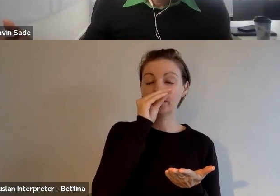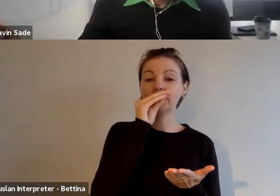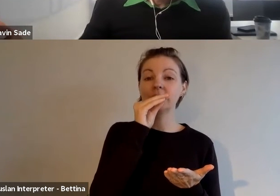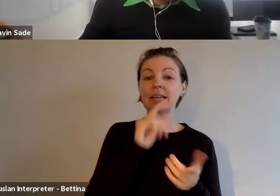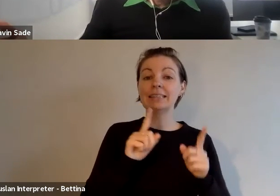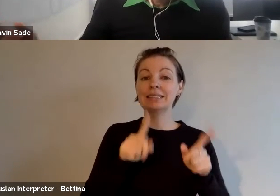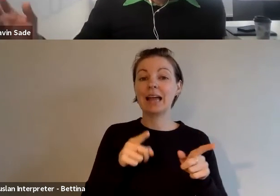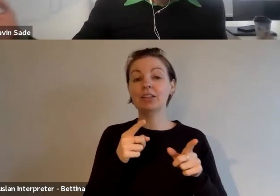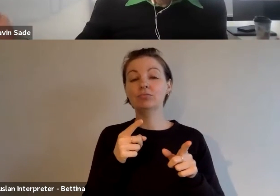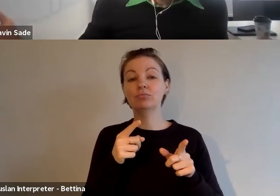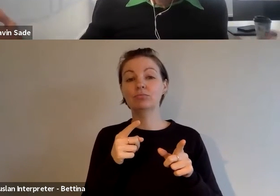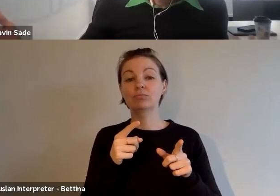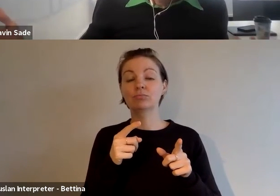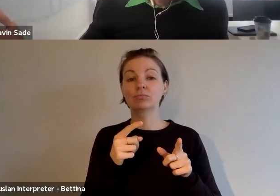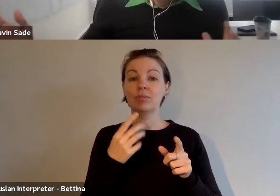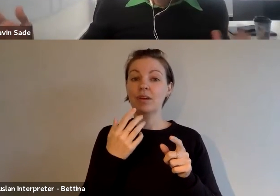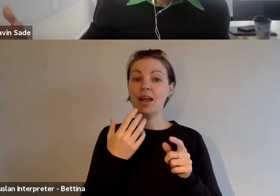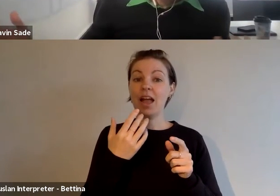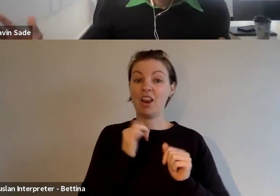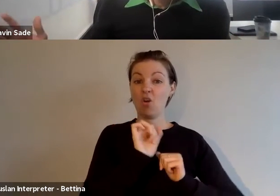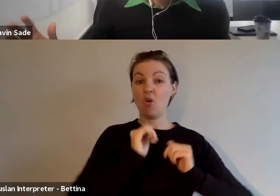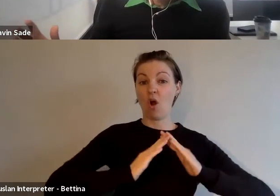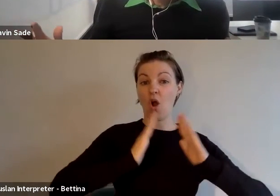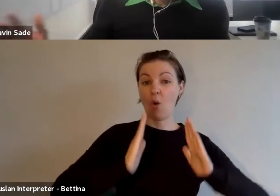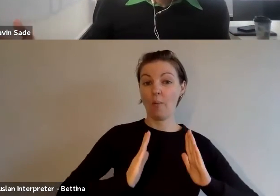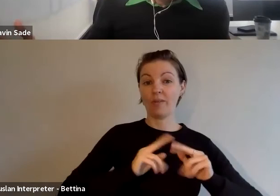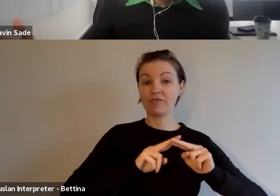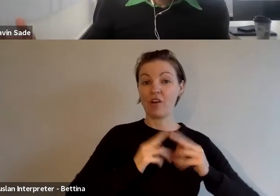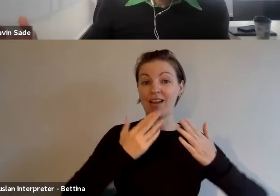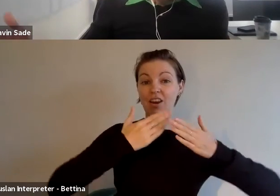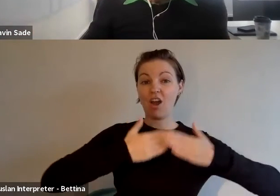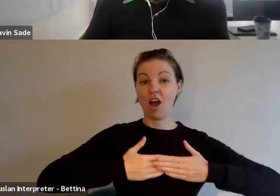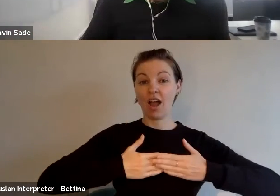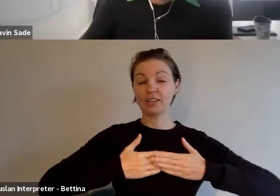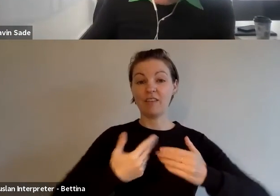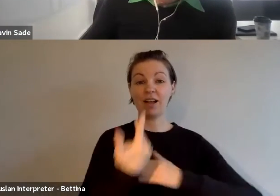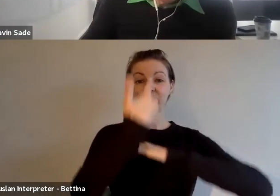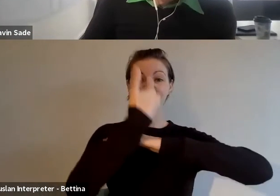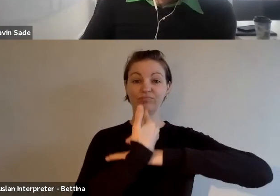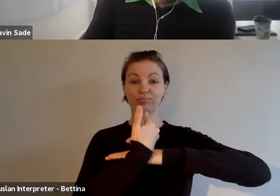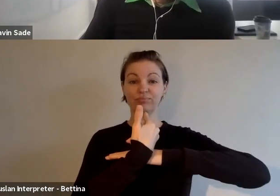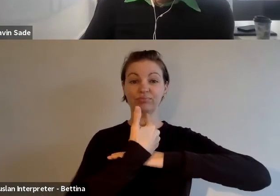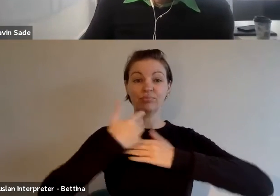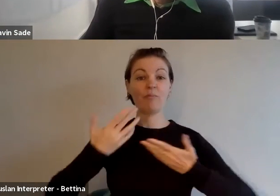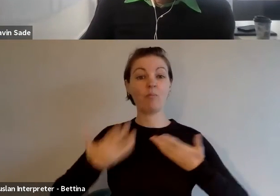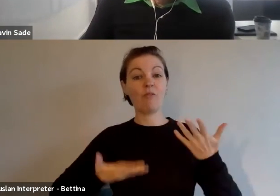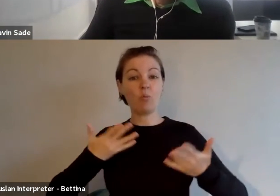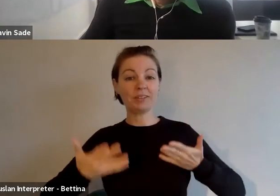a variety show from lounge rooms every Friday night who picked up opportunities out of that.